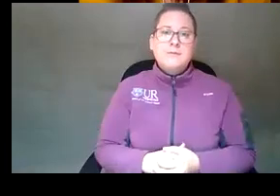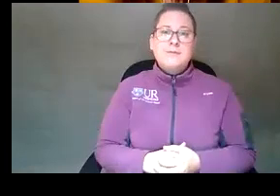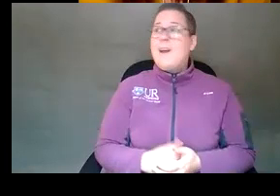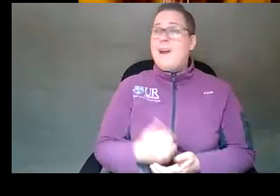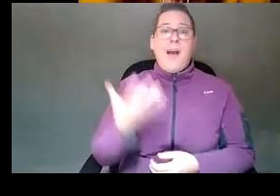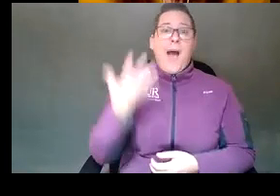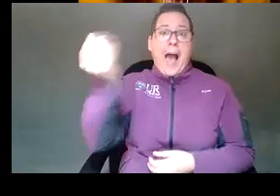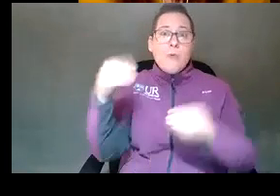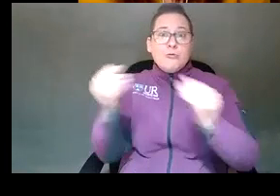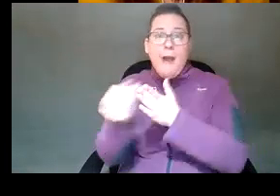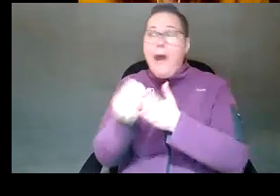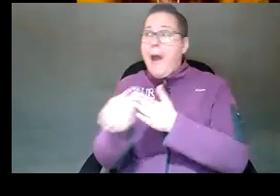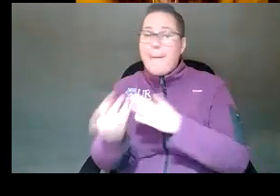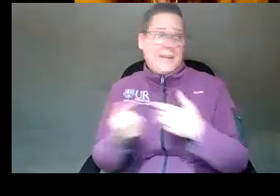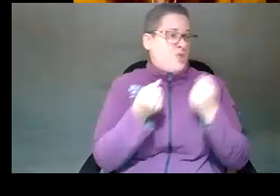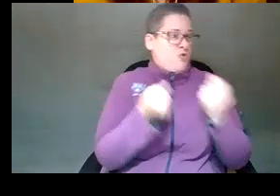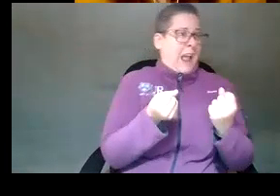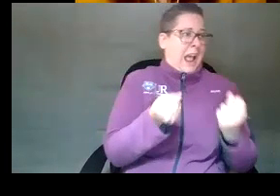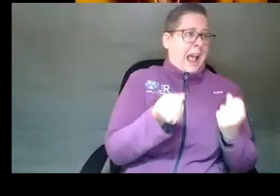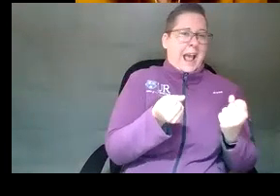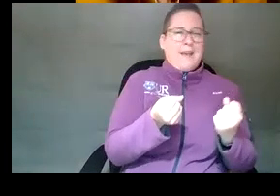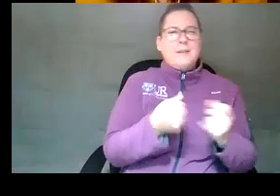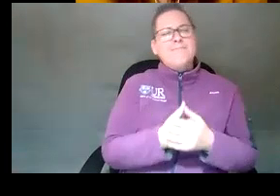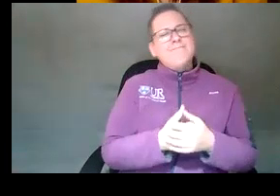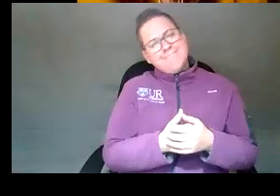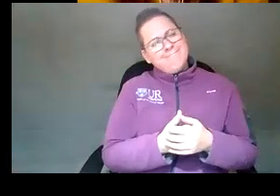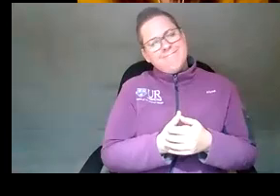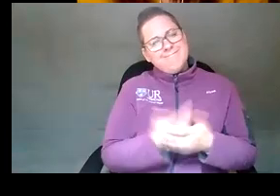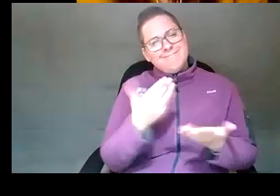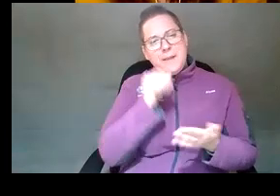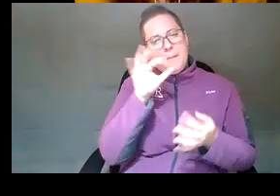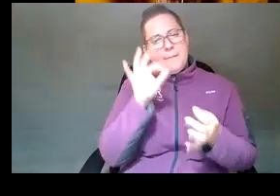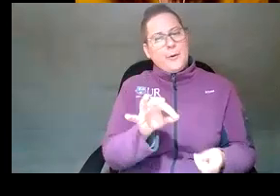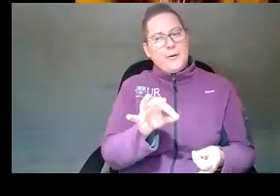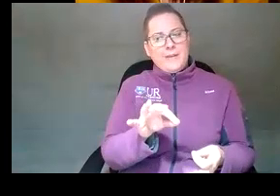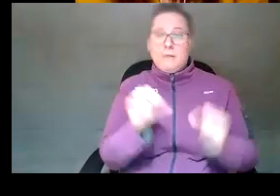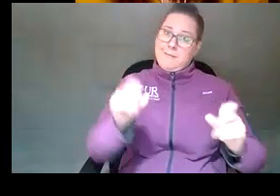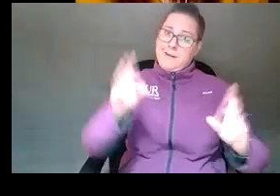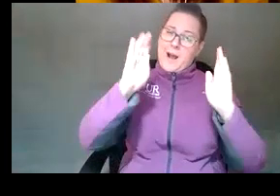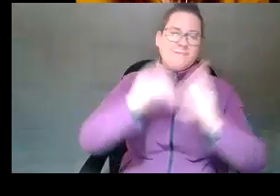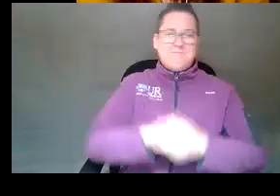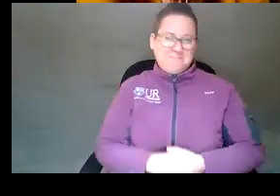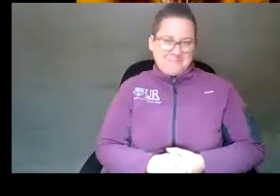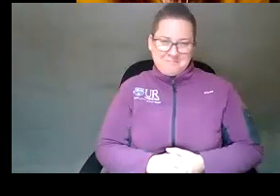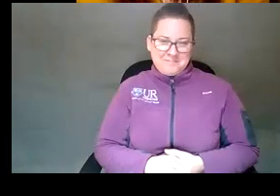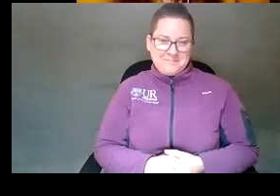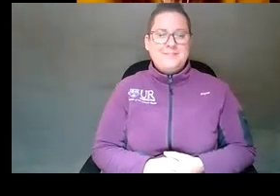or you know driving in your car would definitely be a less than ideal environment and to kind of